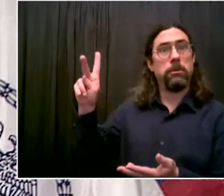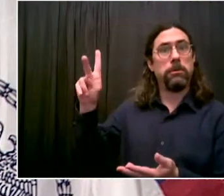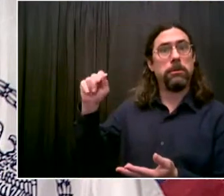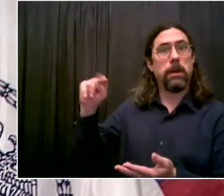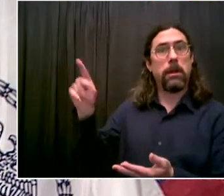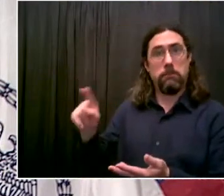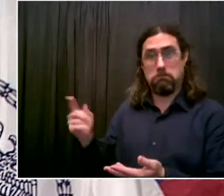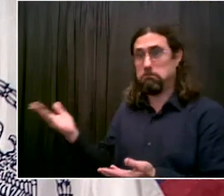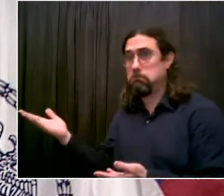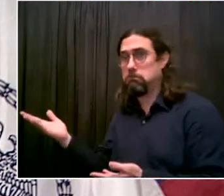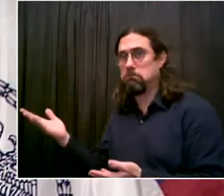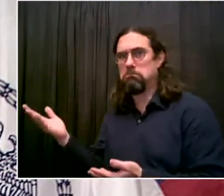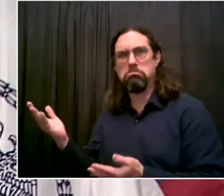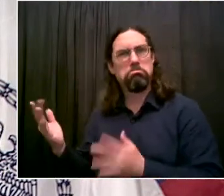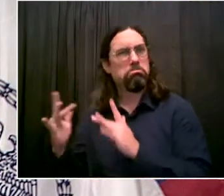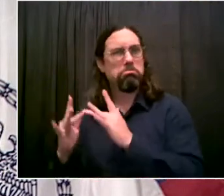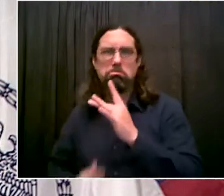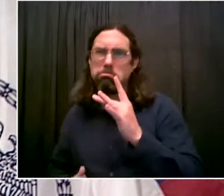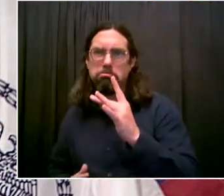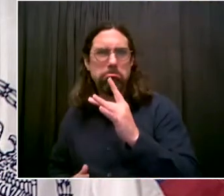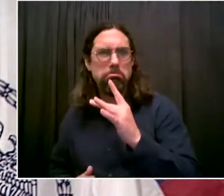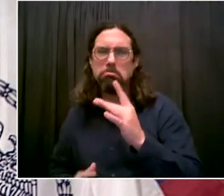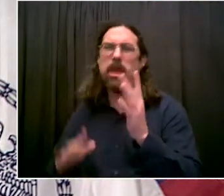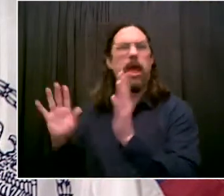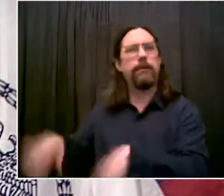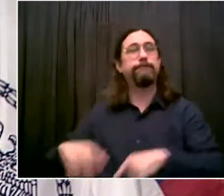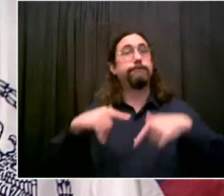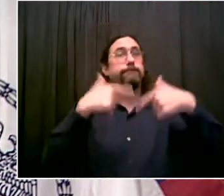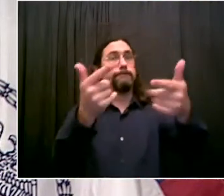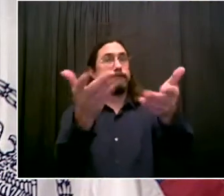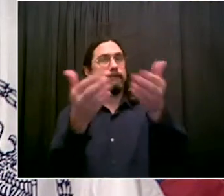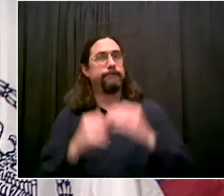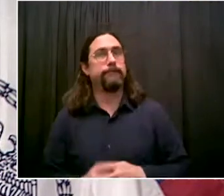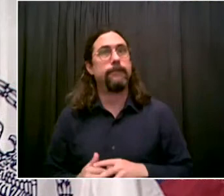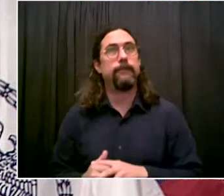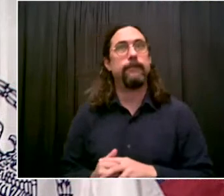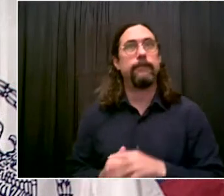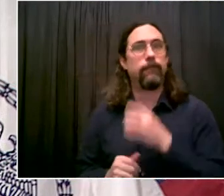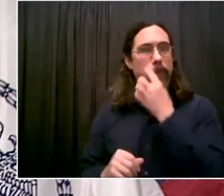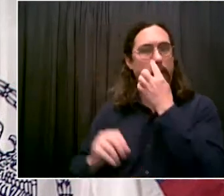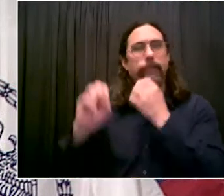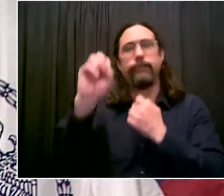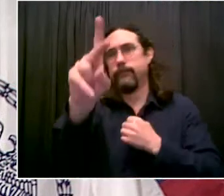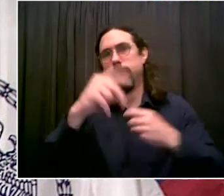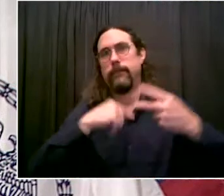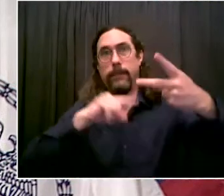ANYTHING? NOTHING FOR ME. DR. KATZ? WE LOST DR. KATZ.